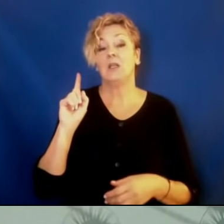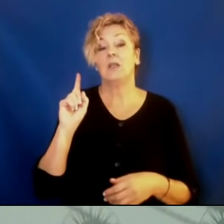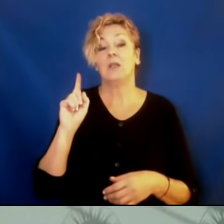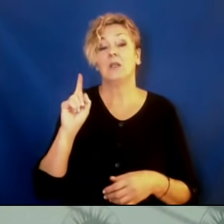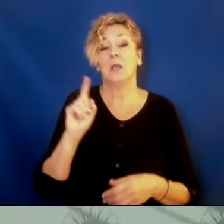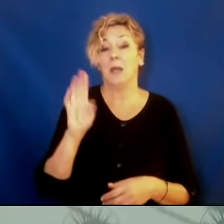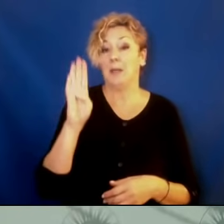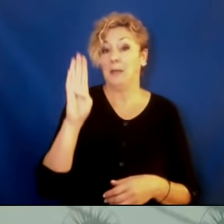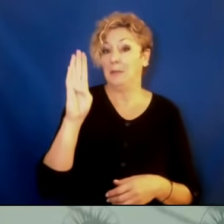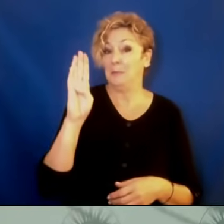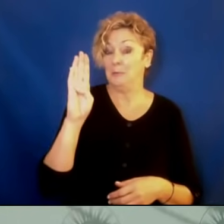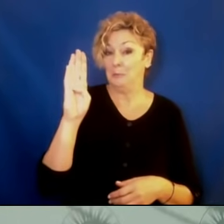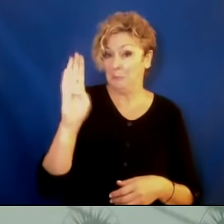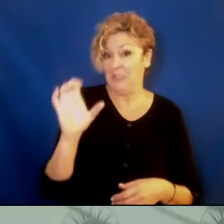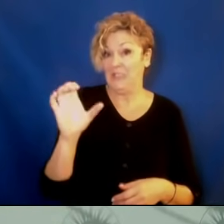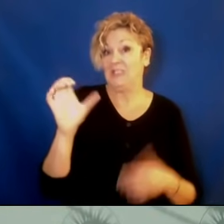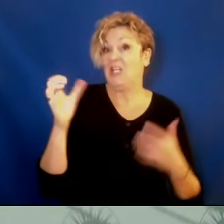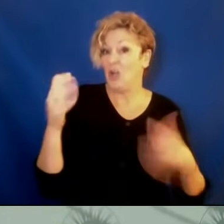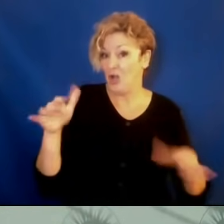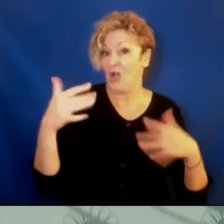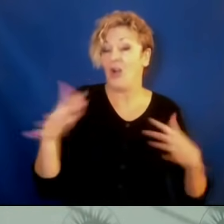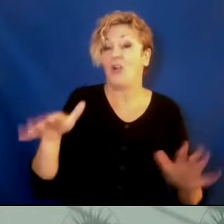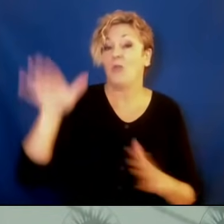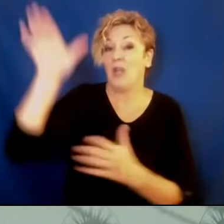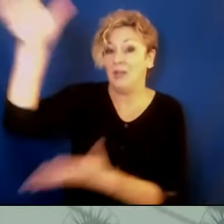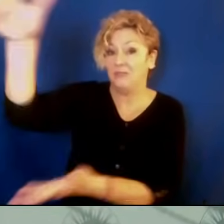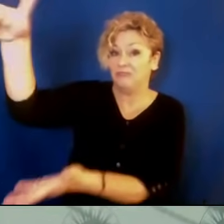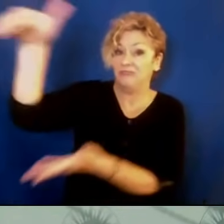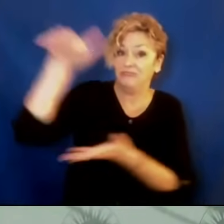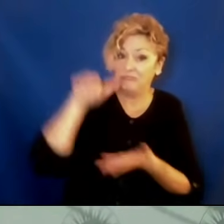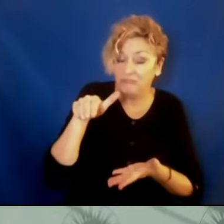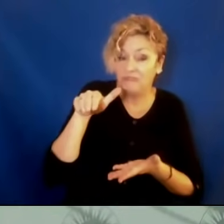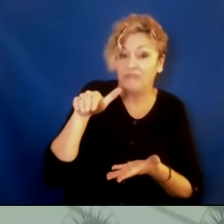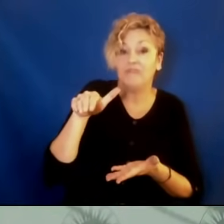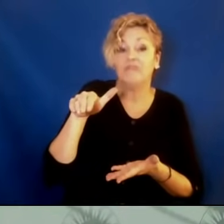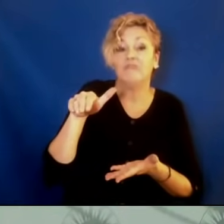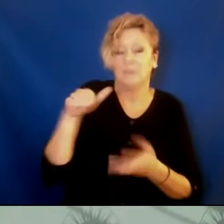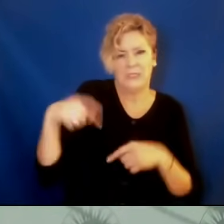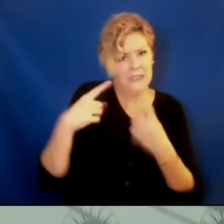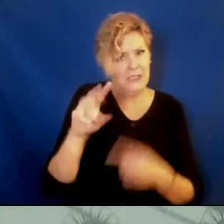, are extraordinary teachers in British Columbia and others who are doing, I think an